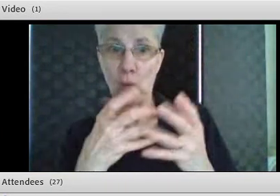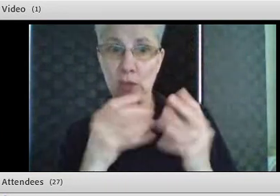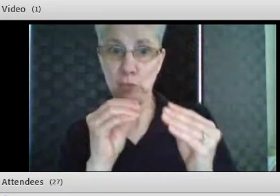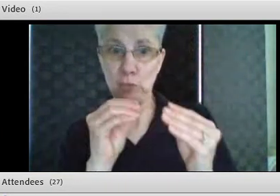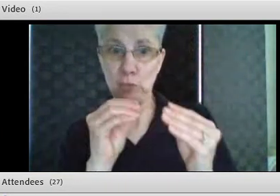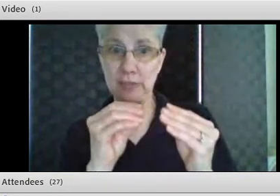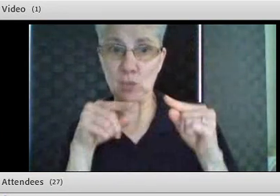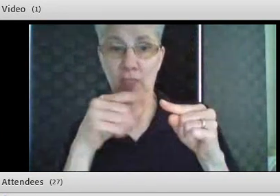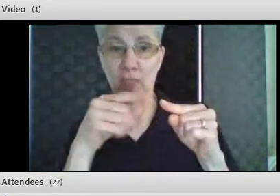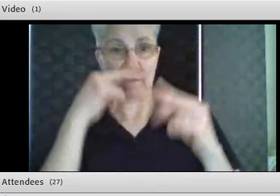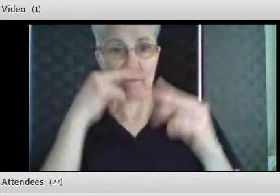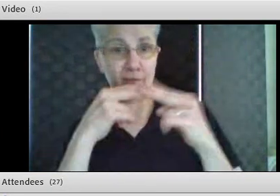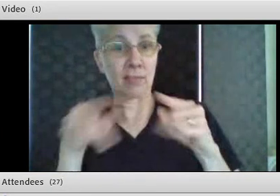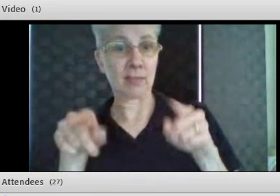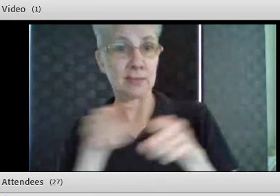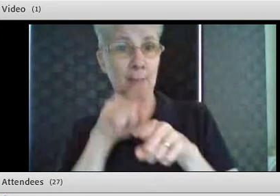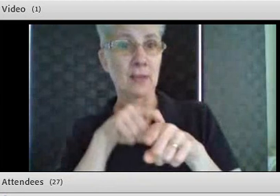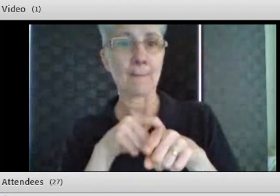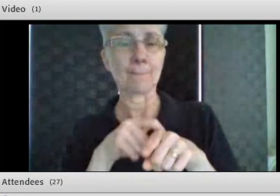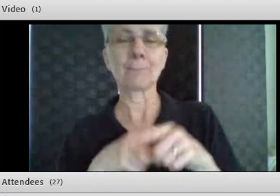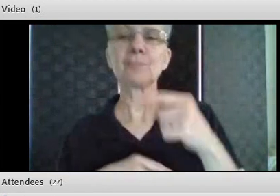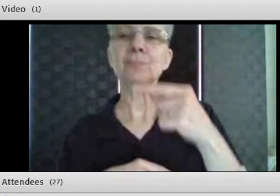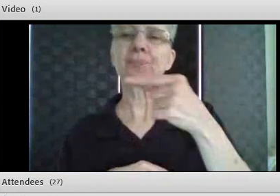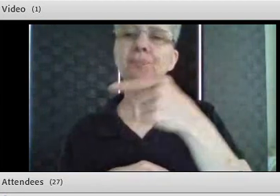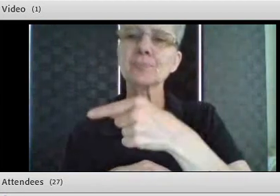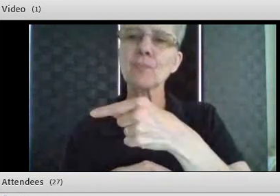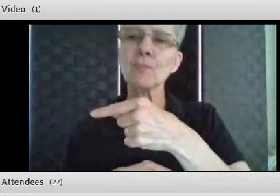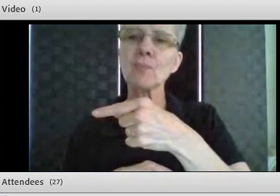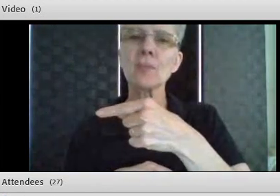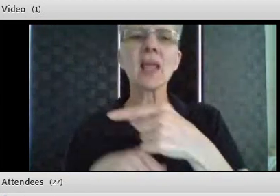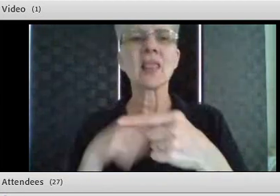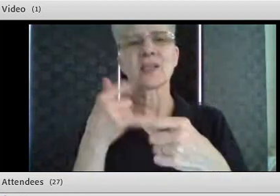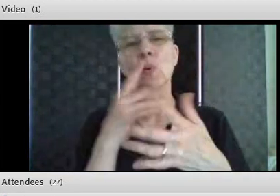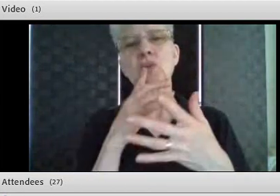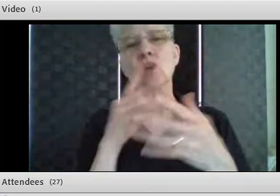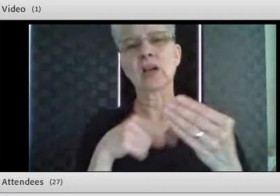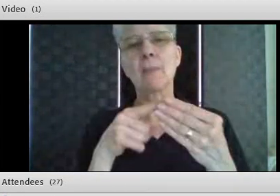Hilary: Yeah, you want to keep them engaged, engaged enough that, you know, you can still teach them